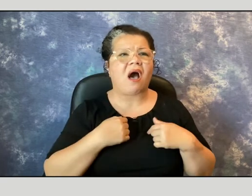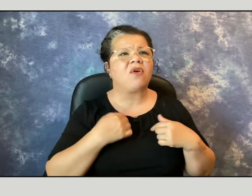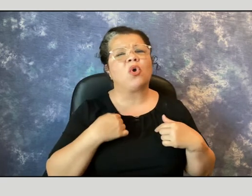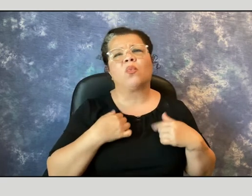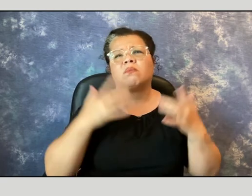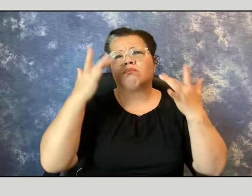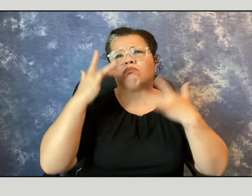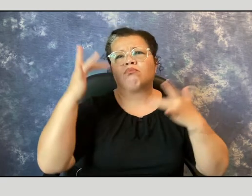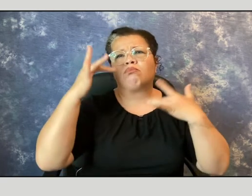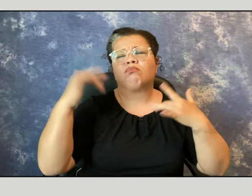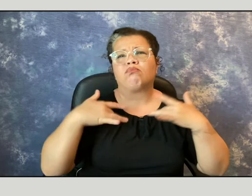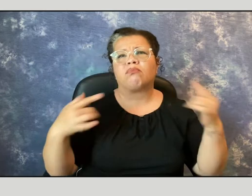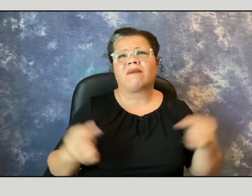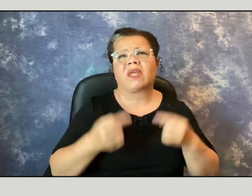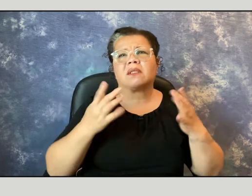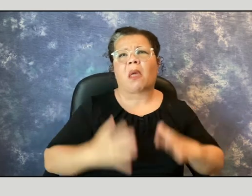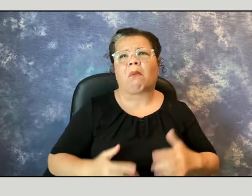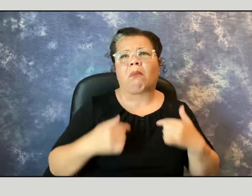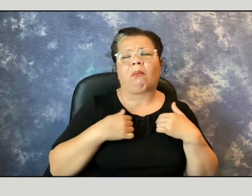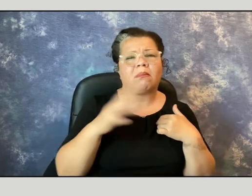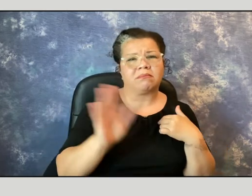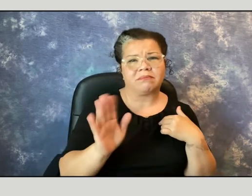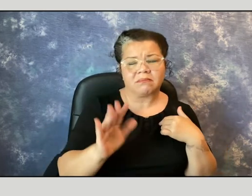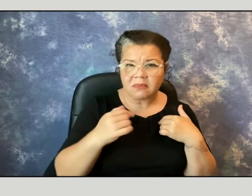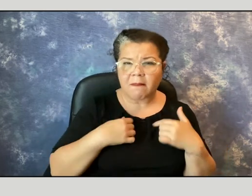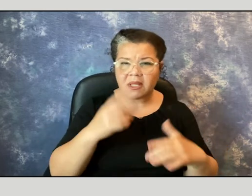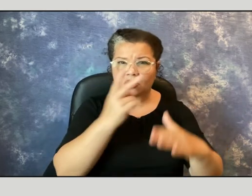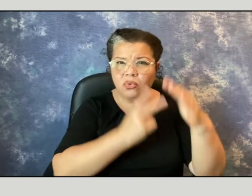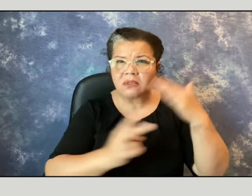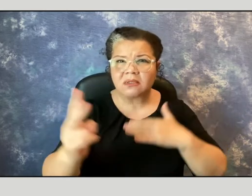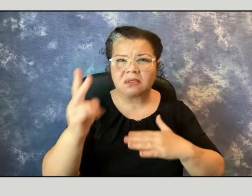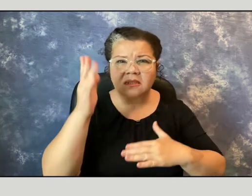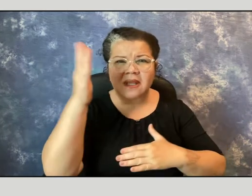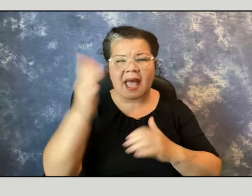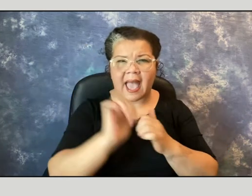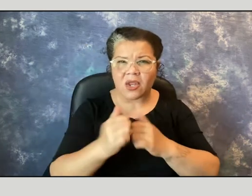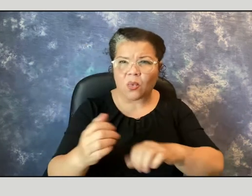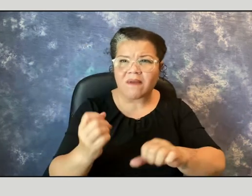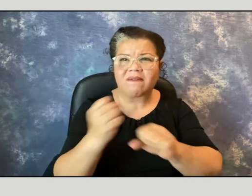This question is from Lisa Oppenheim. "How does tourism help